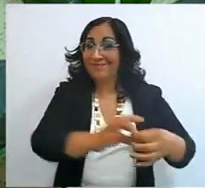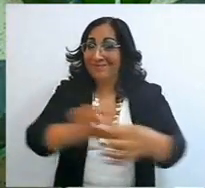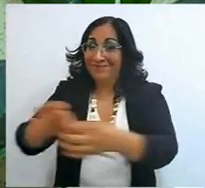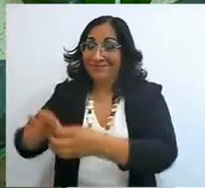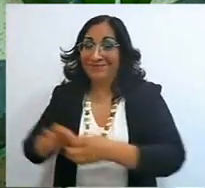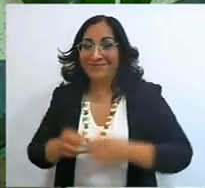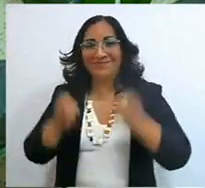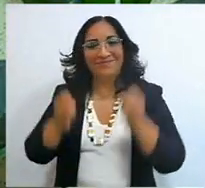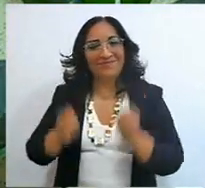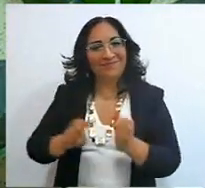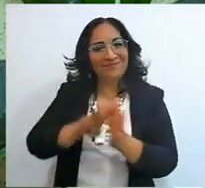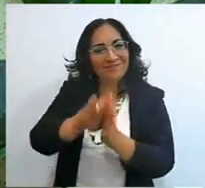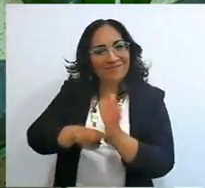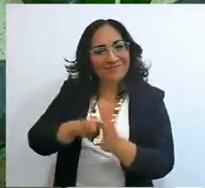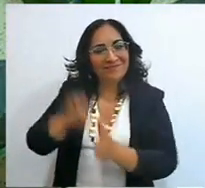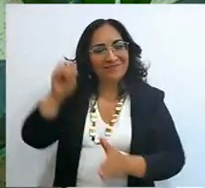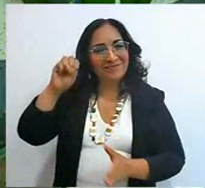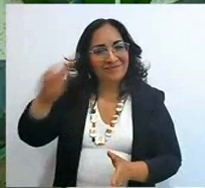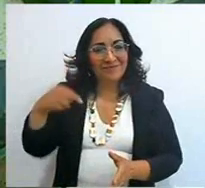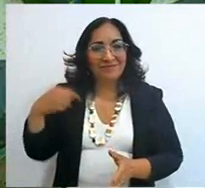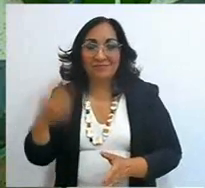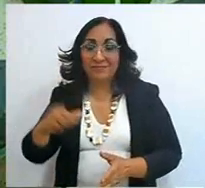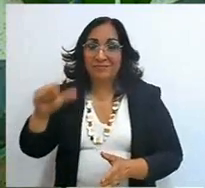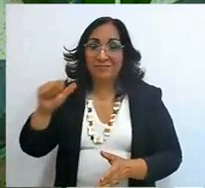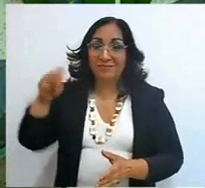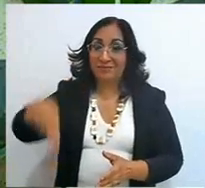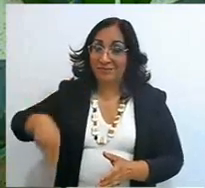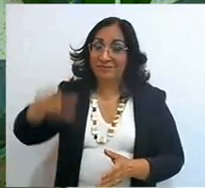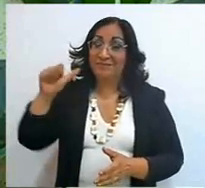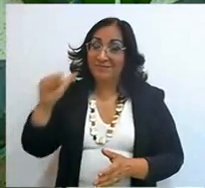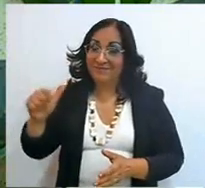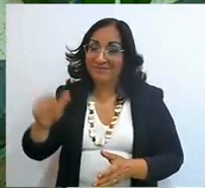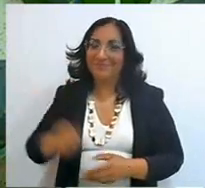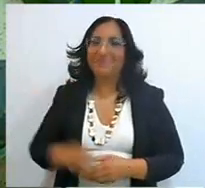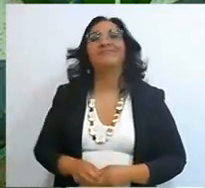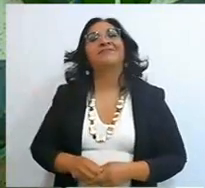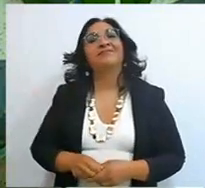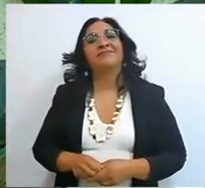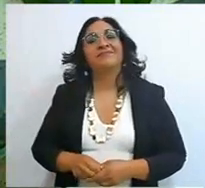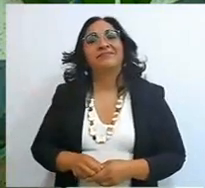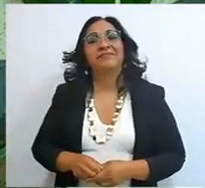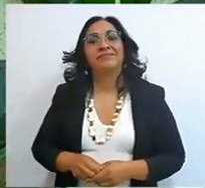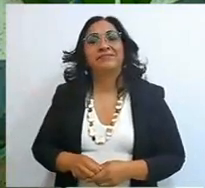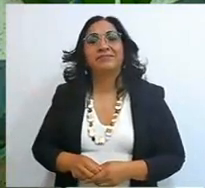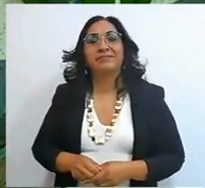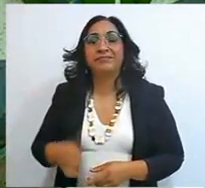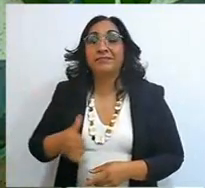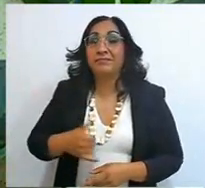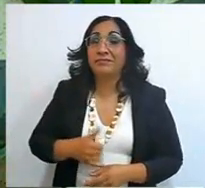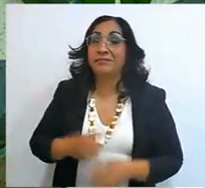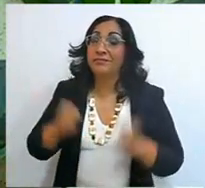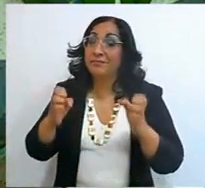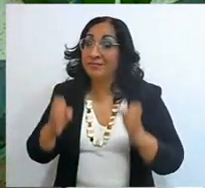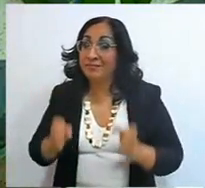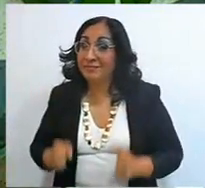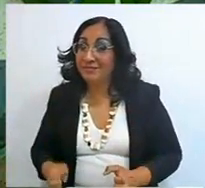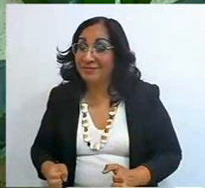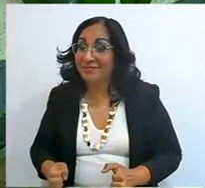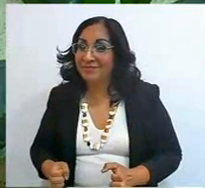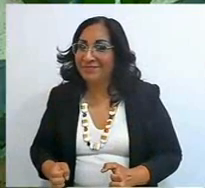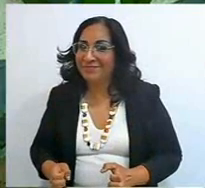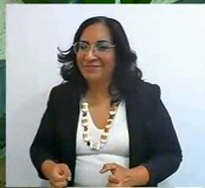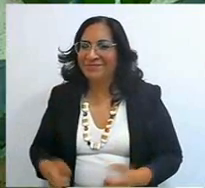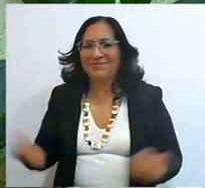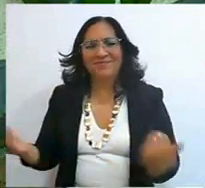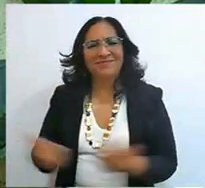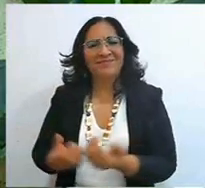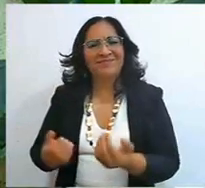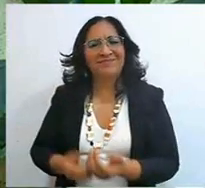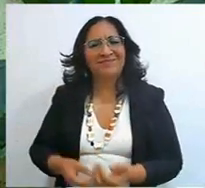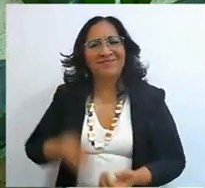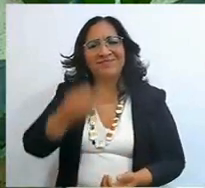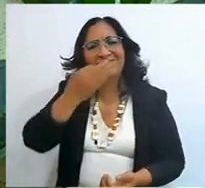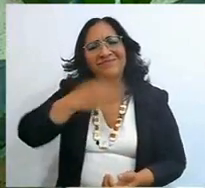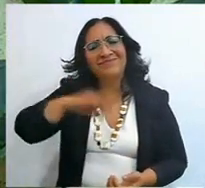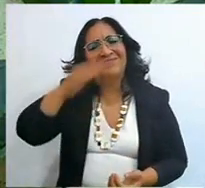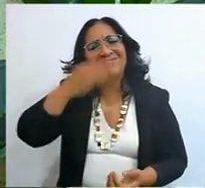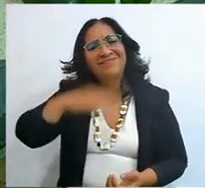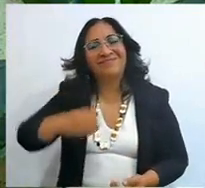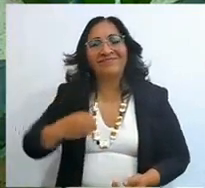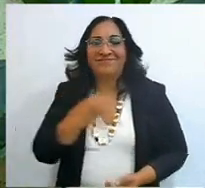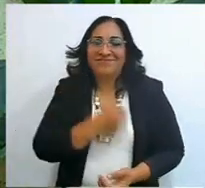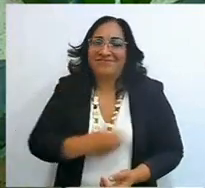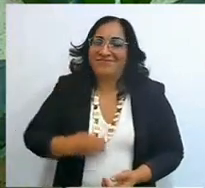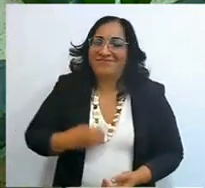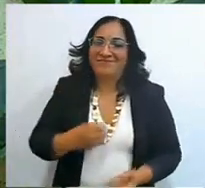I'm Ana Rosa, part of ReViVe and well, I'm celebrating here with everyone, enjoying the praise,